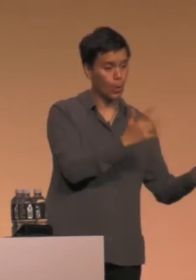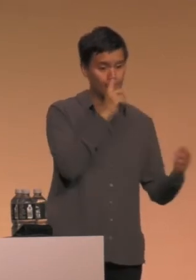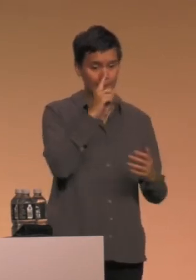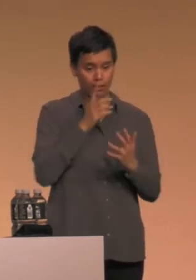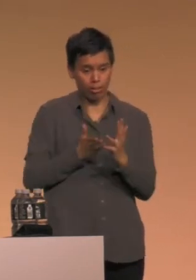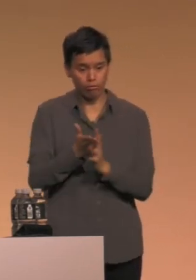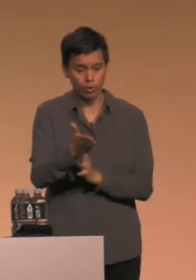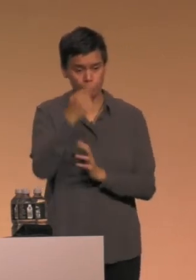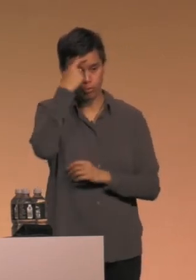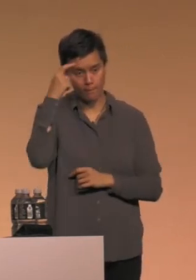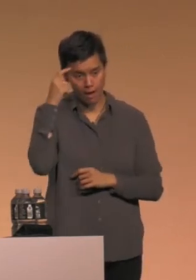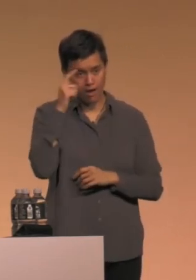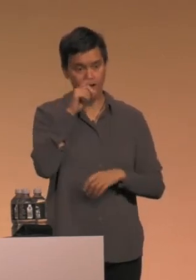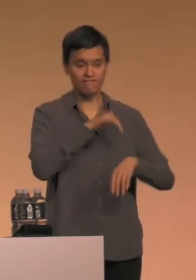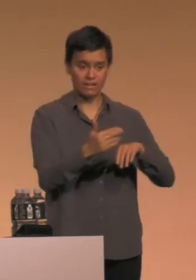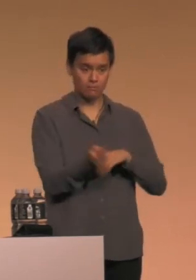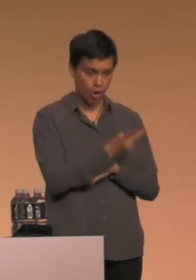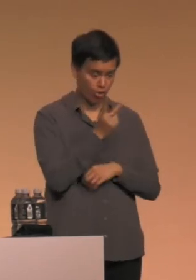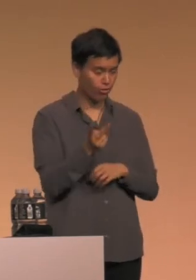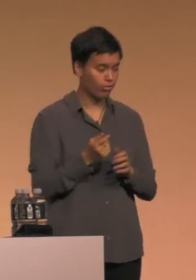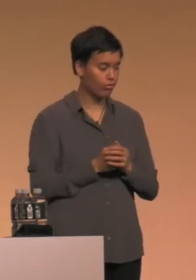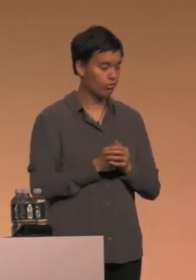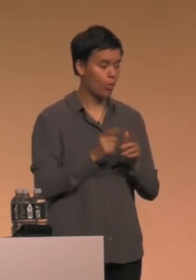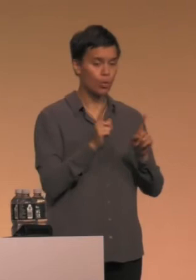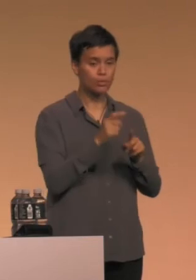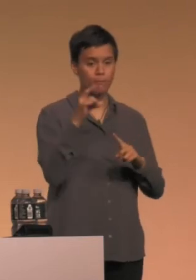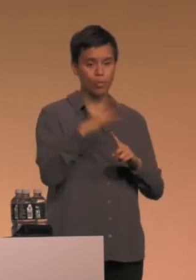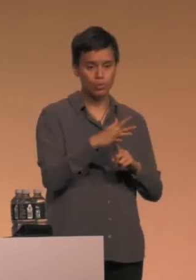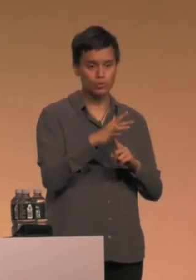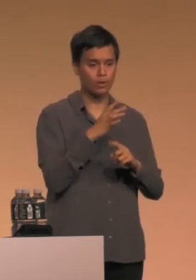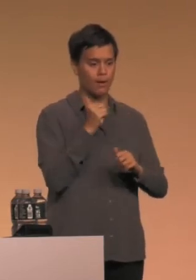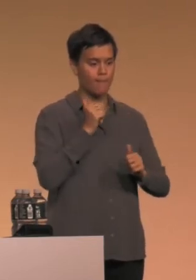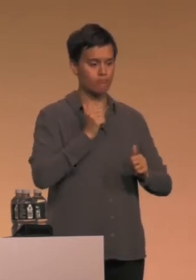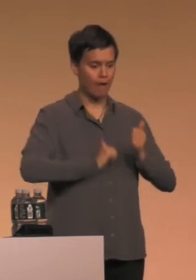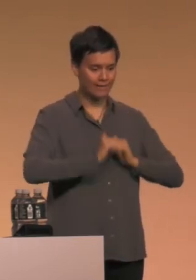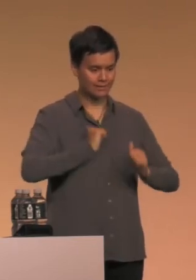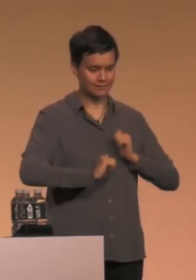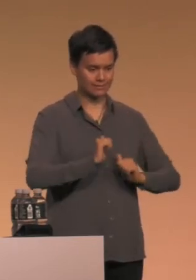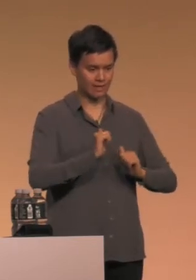to ensuring that fundamentals of care are also practiced. That is, the relationships are established